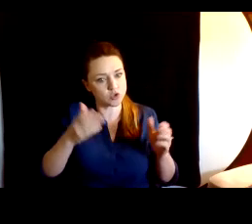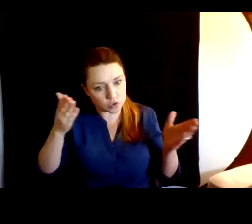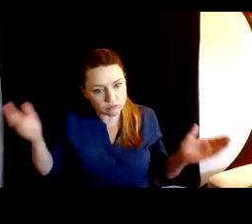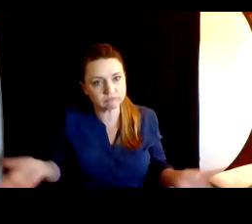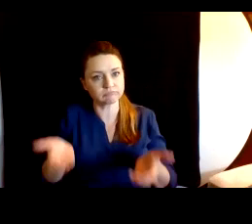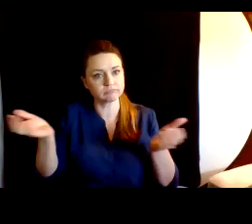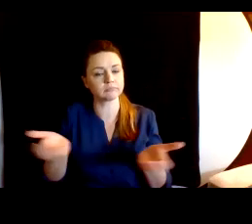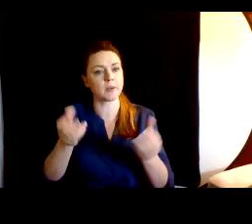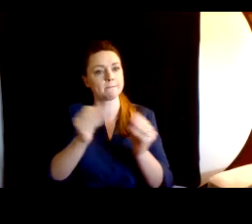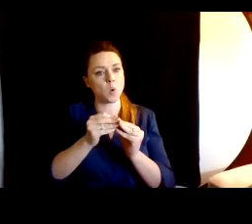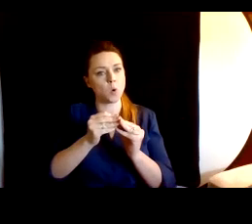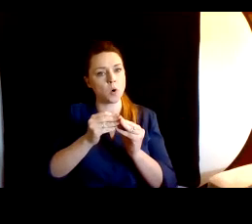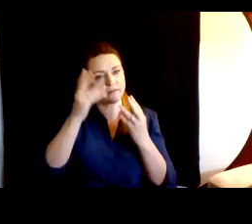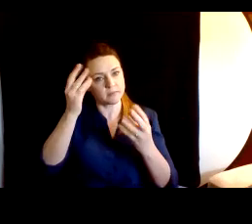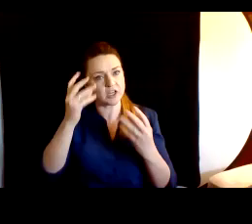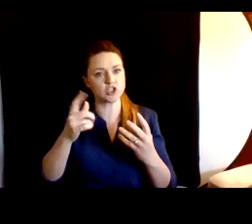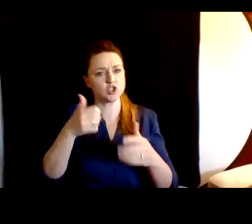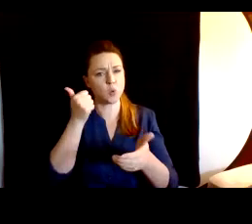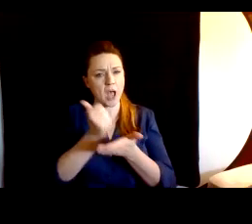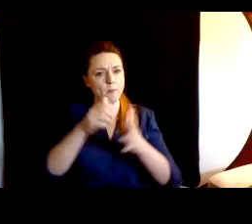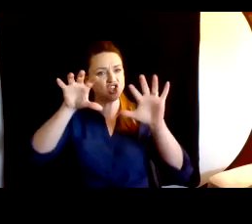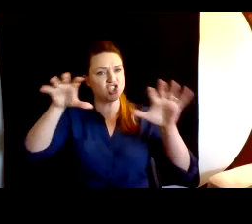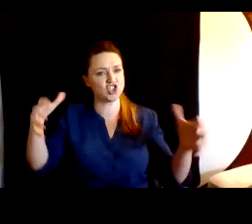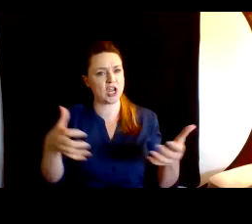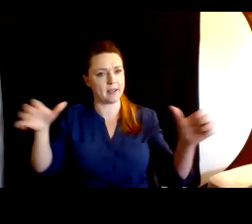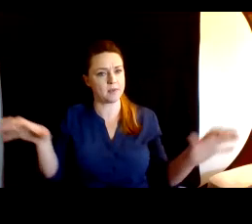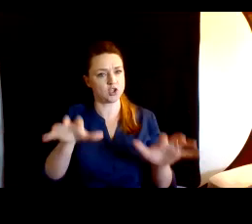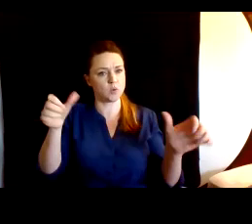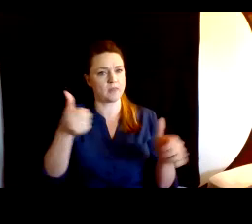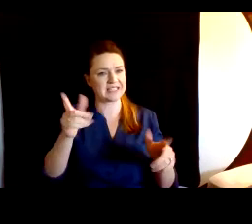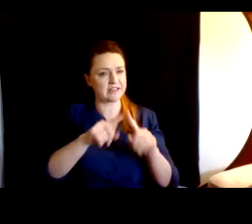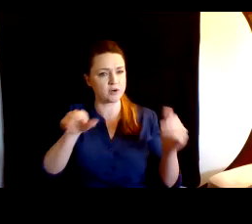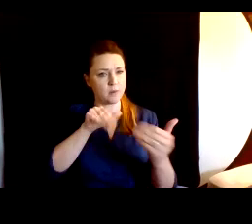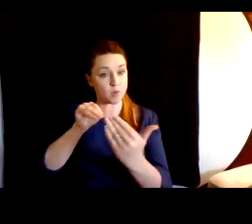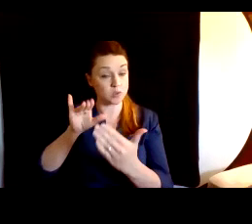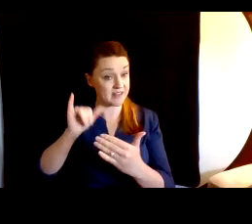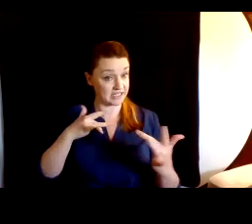that could really help the way things are shaped and done. And that's a concern. That's an issue.